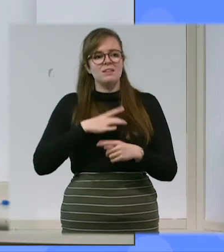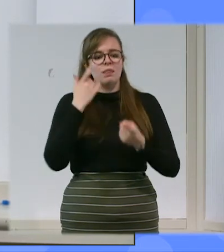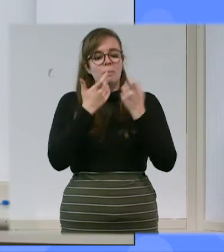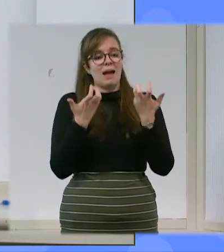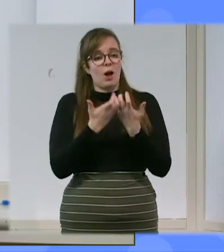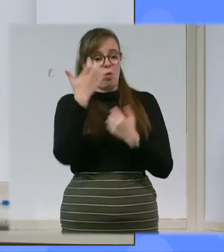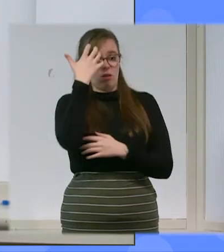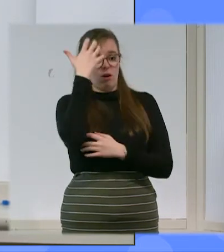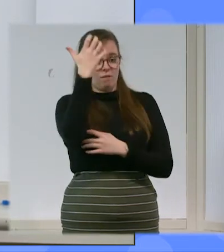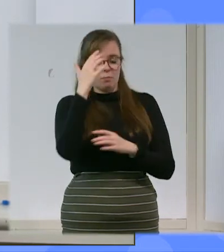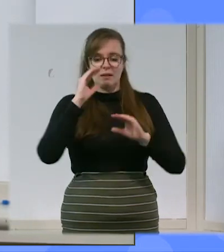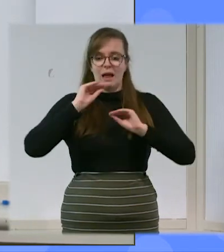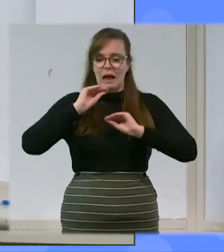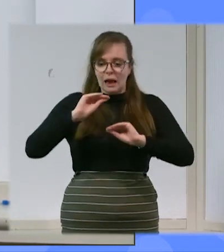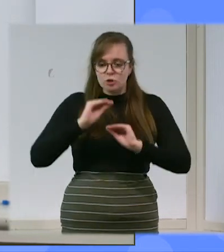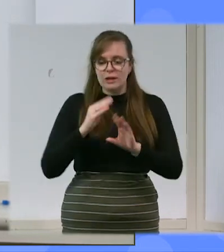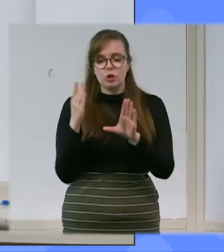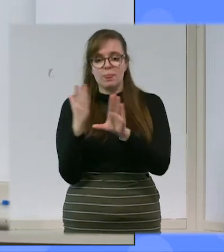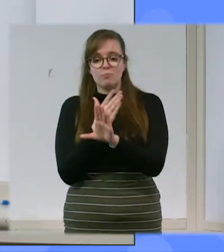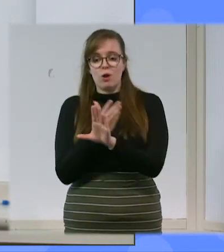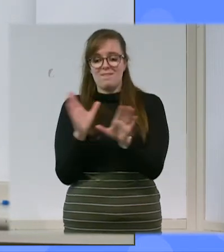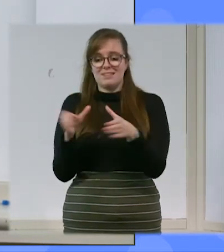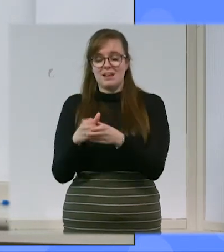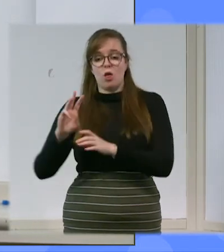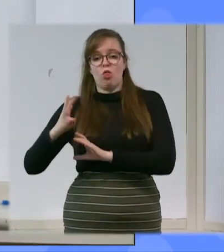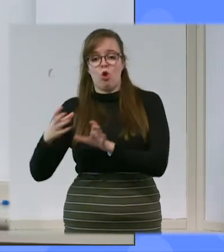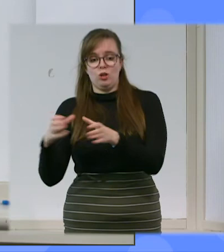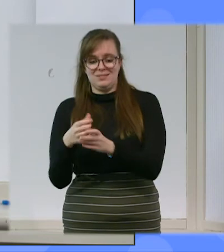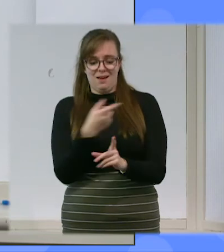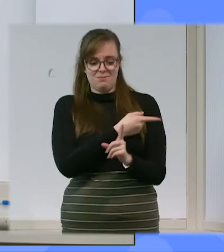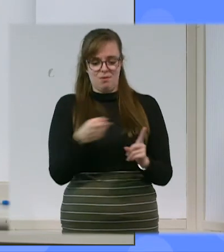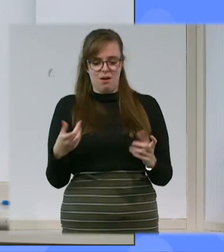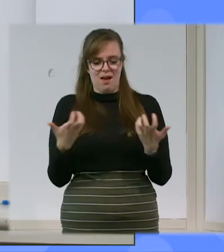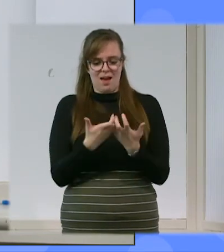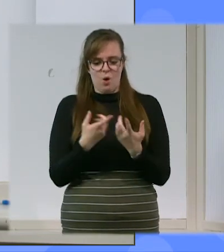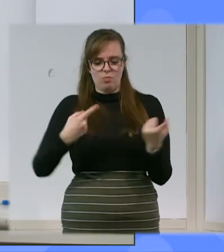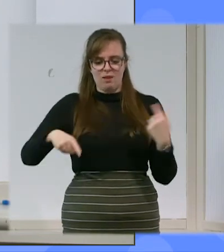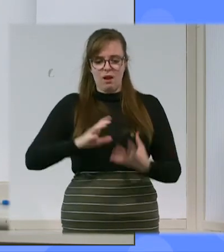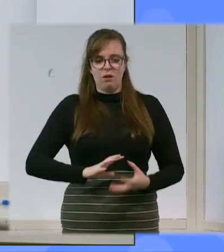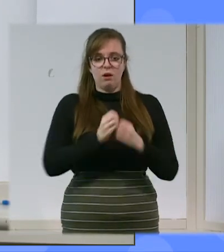education private sector and thought sector develop an entirely new model in